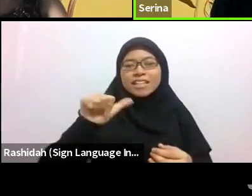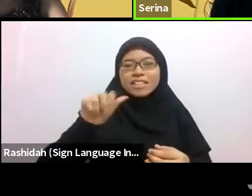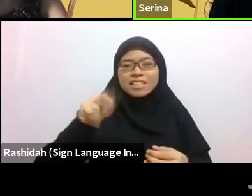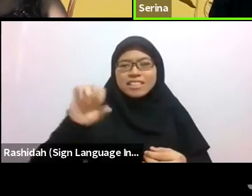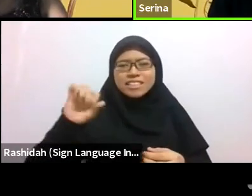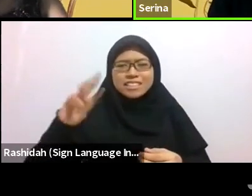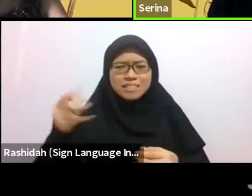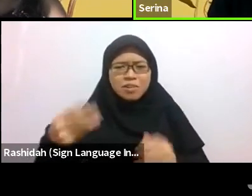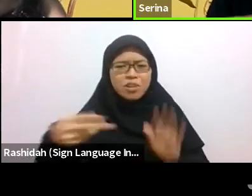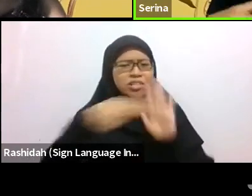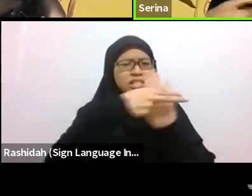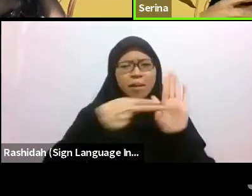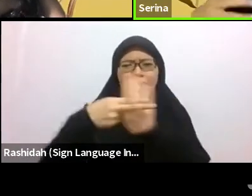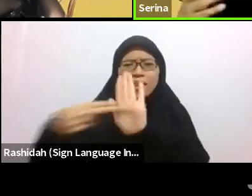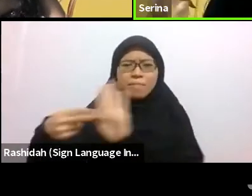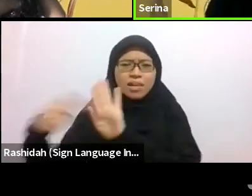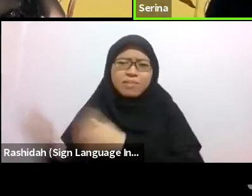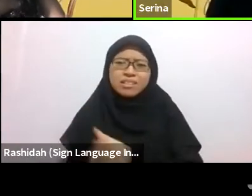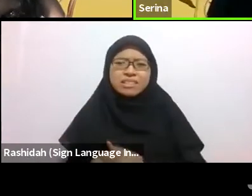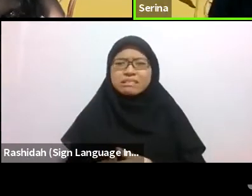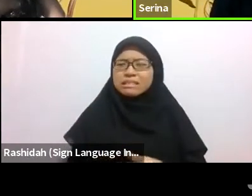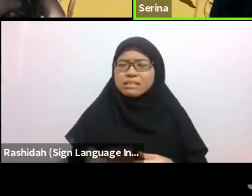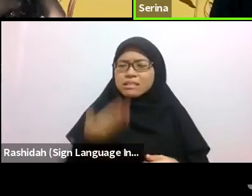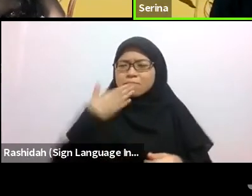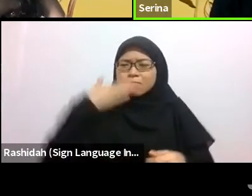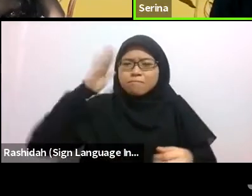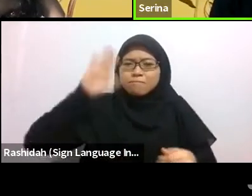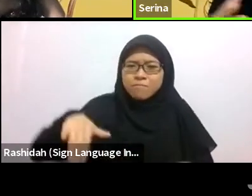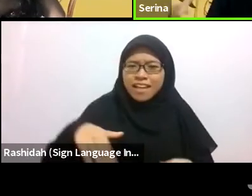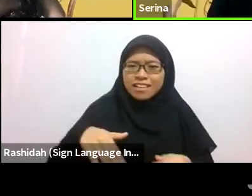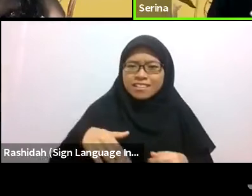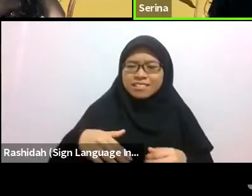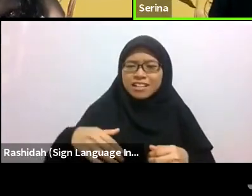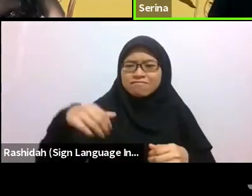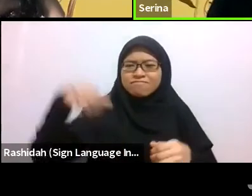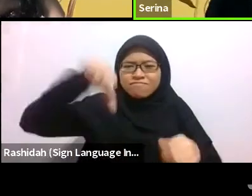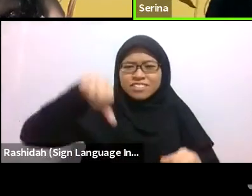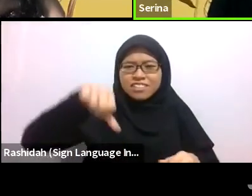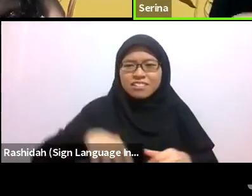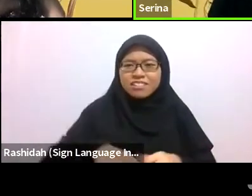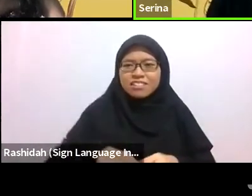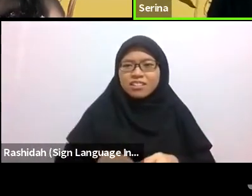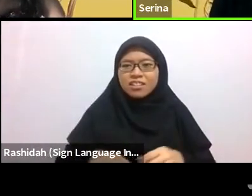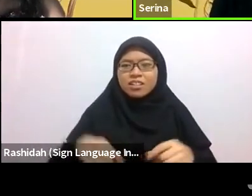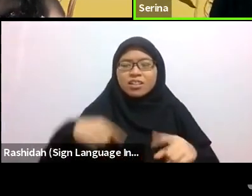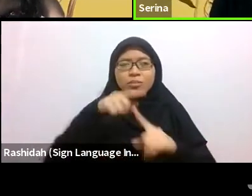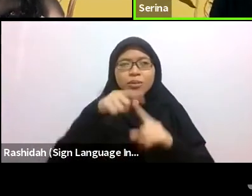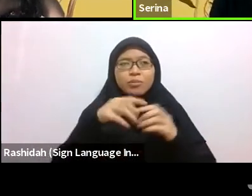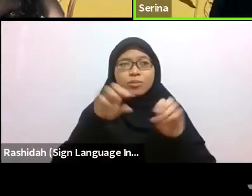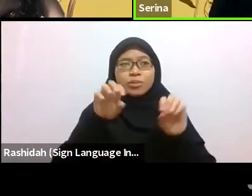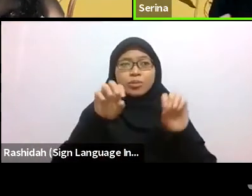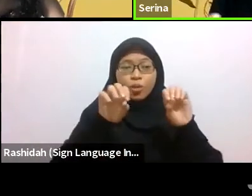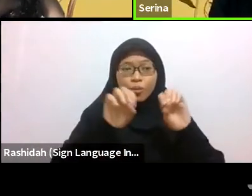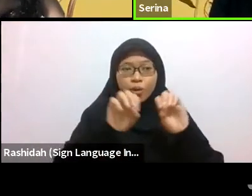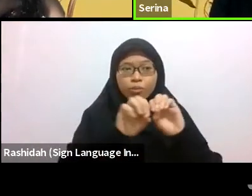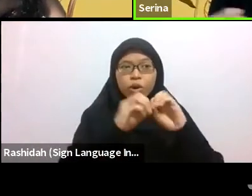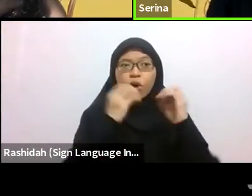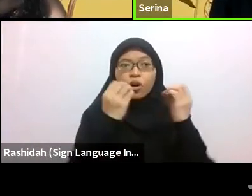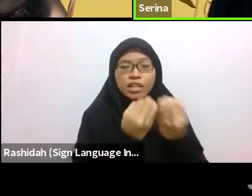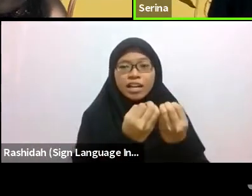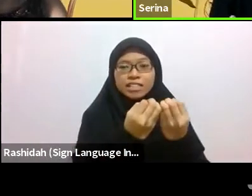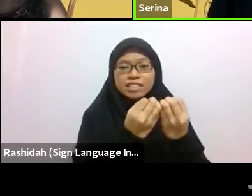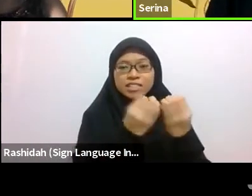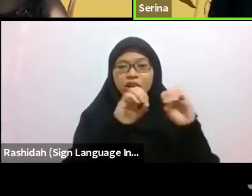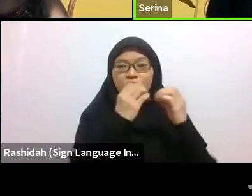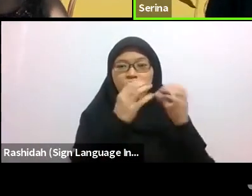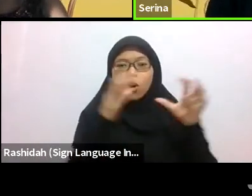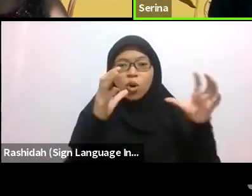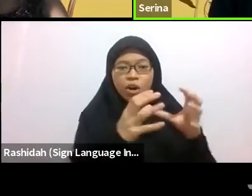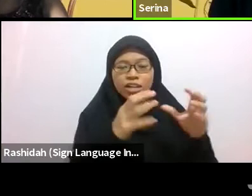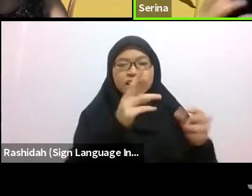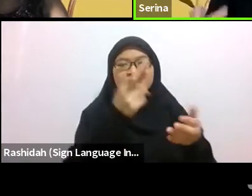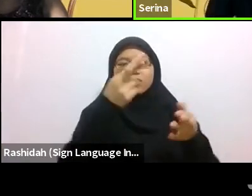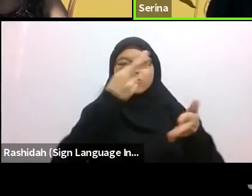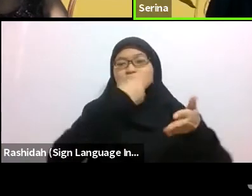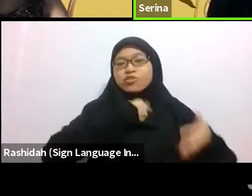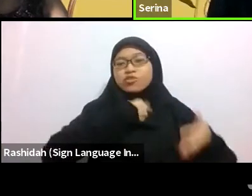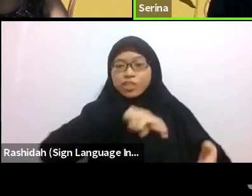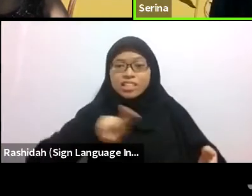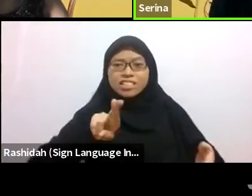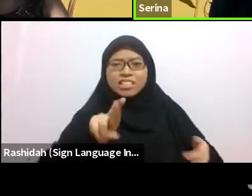Because with–no offense–organised religion, we see this as primitive, backward, and to engage in this is not being civilised.